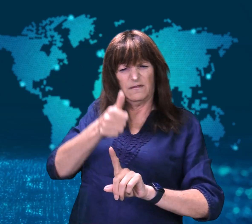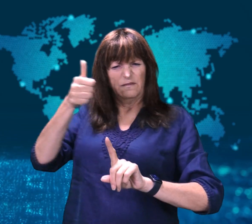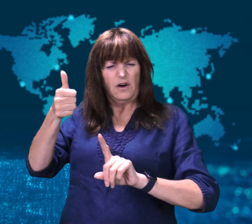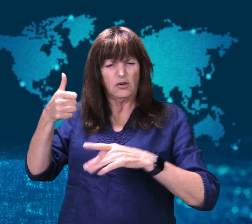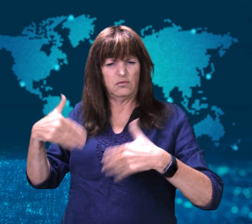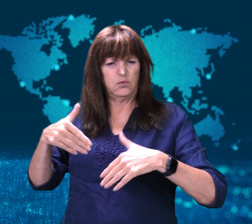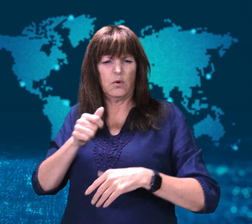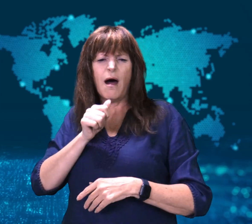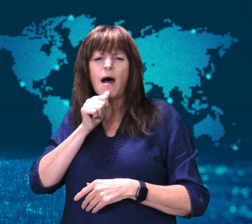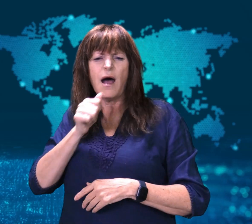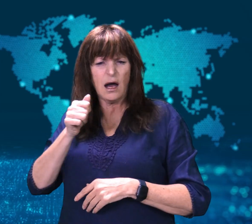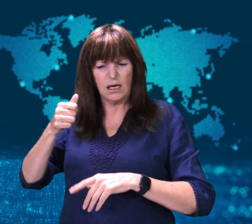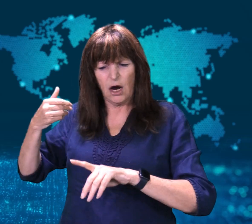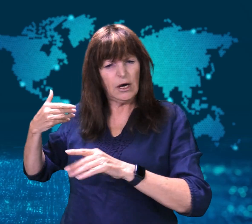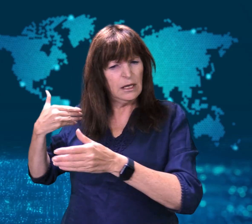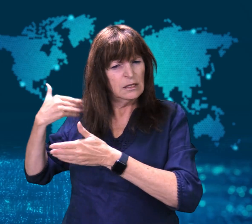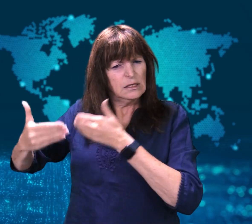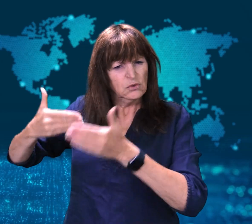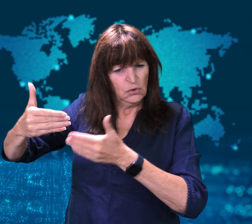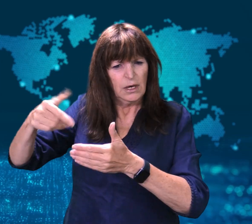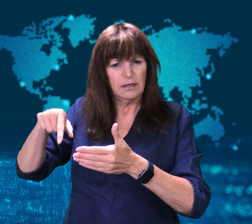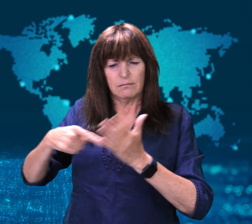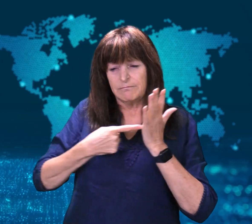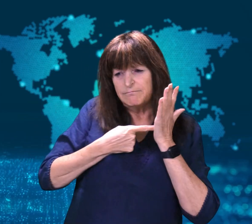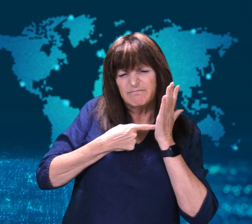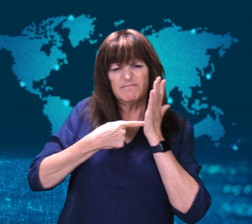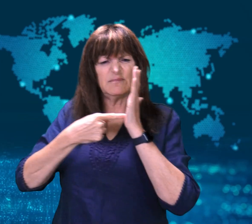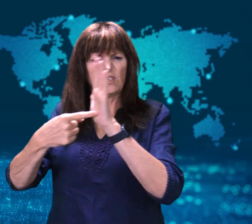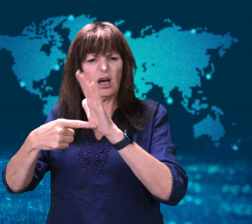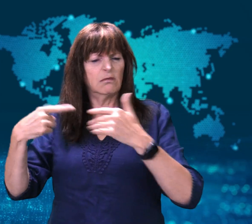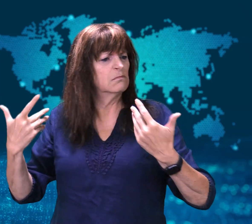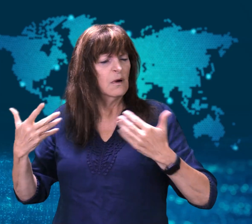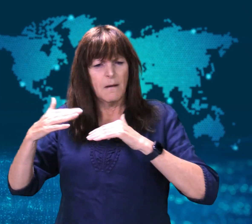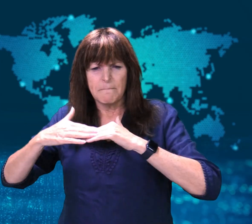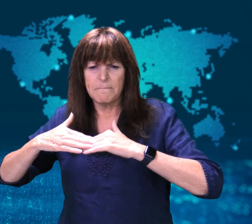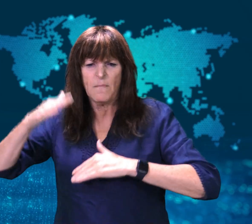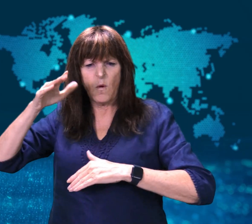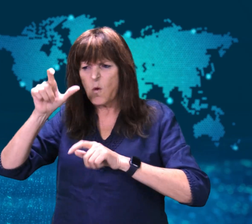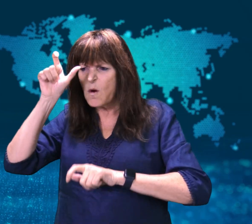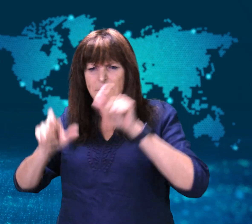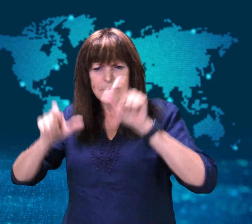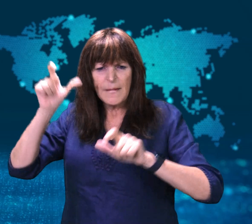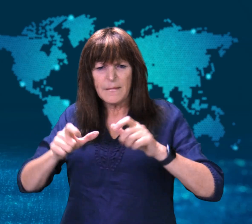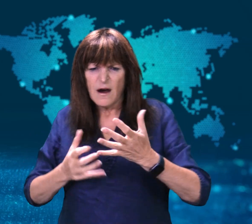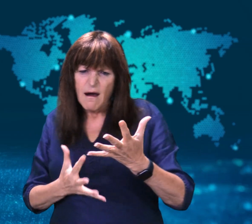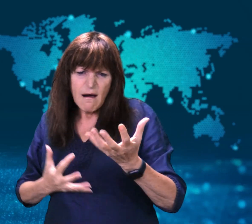more people support the LGBTQ+ community.